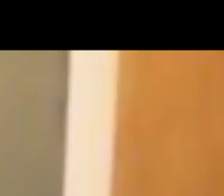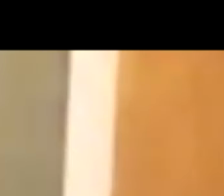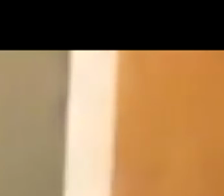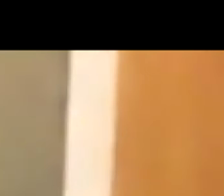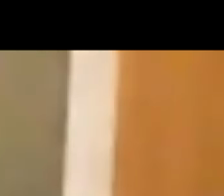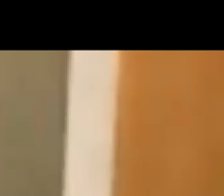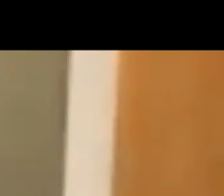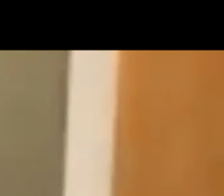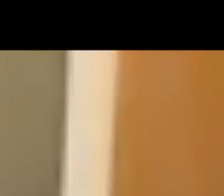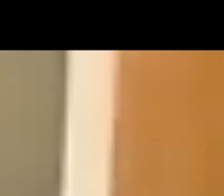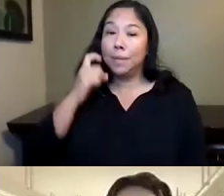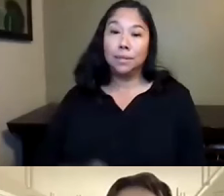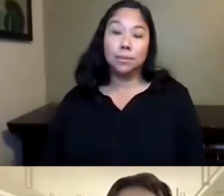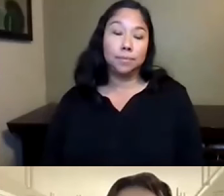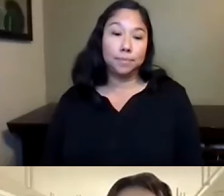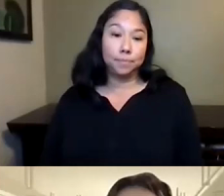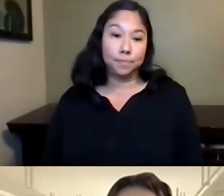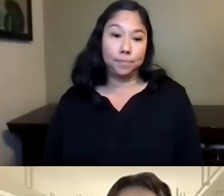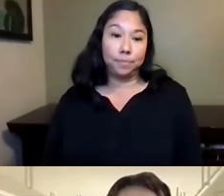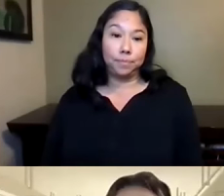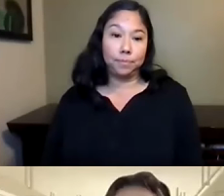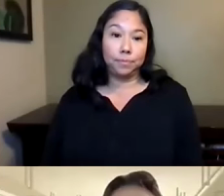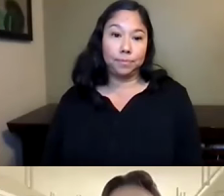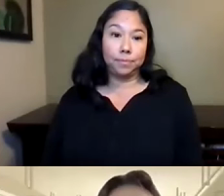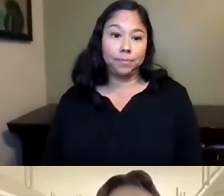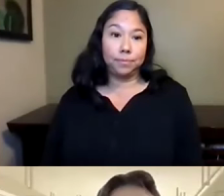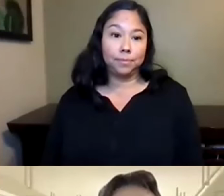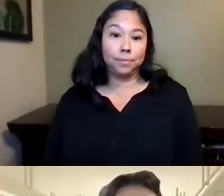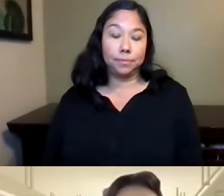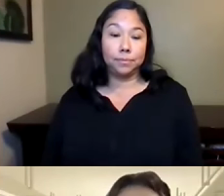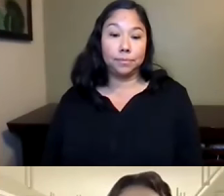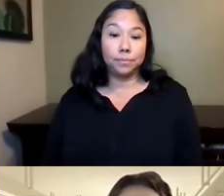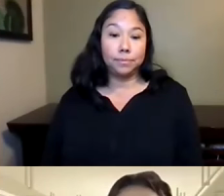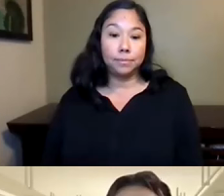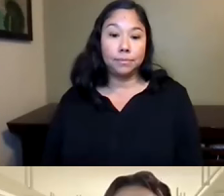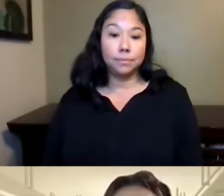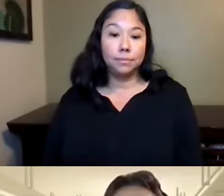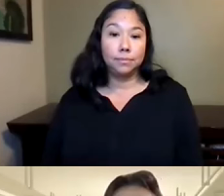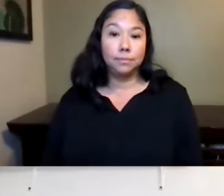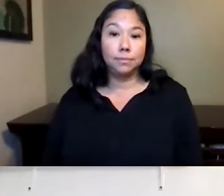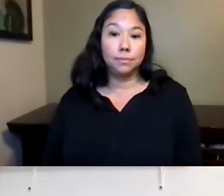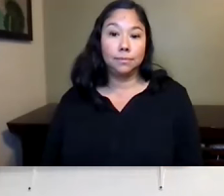Thank you, Janette. Really appreciate that.